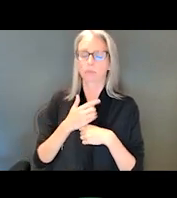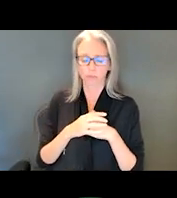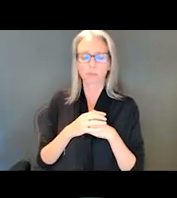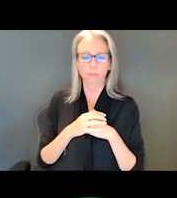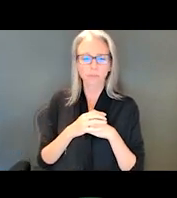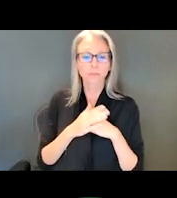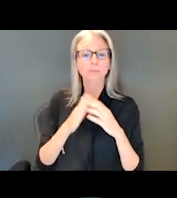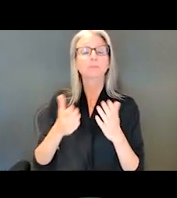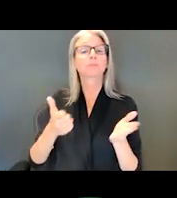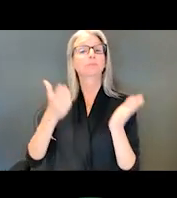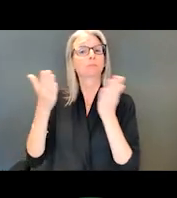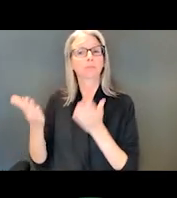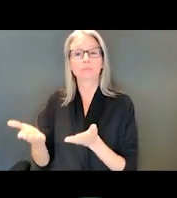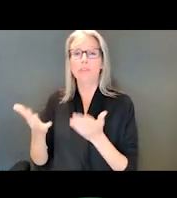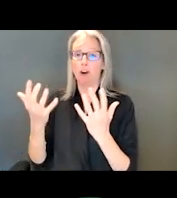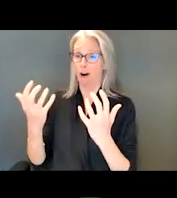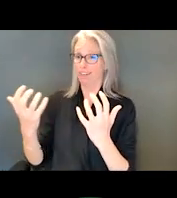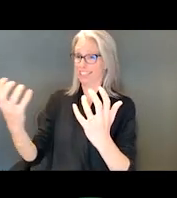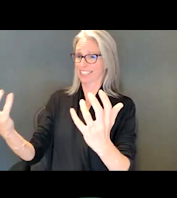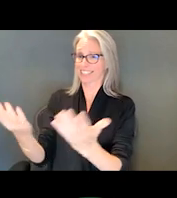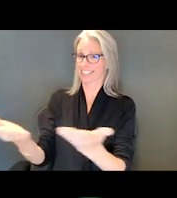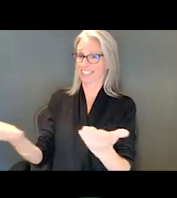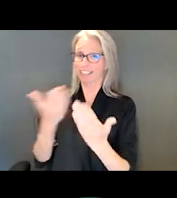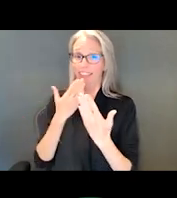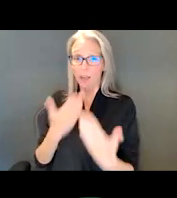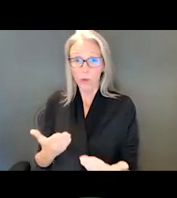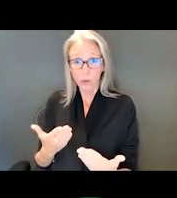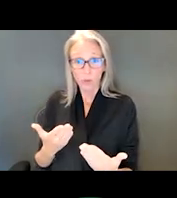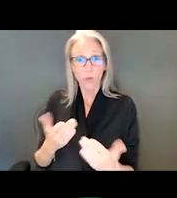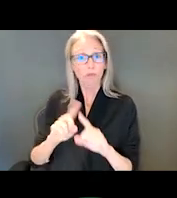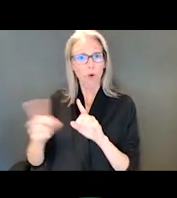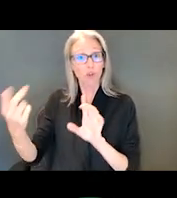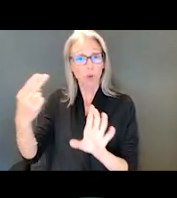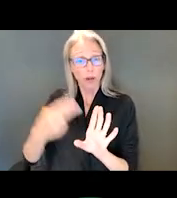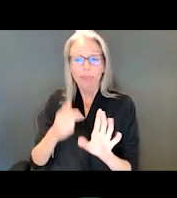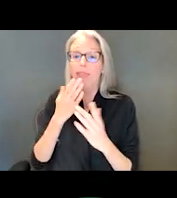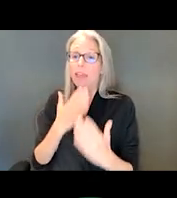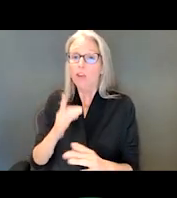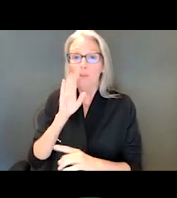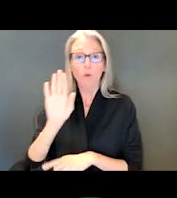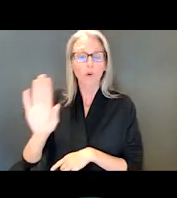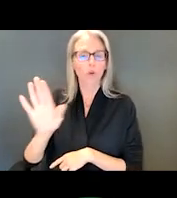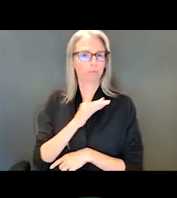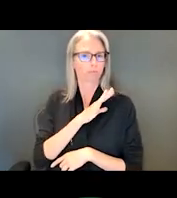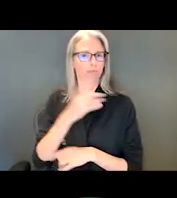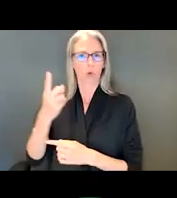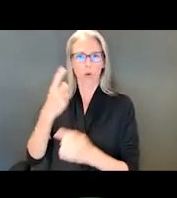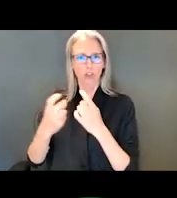As Hannah said, and, and Alison said, we're gonna collect any questions that haven't been answered and passed them on to all of our presenters.